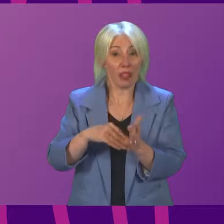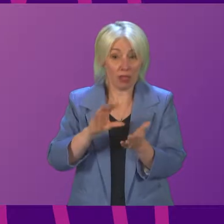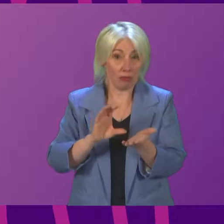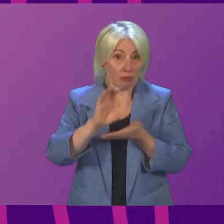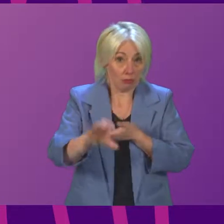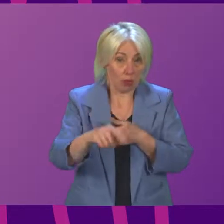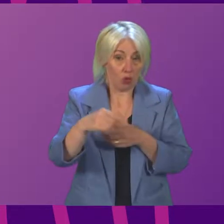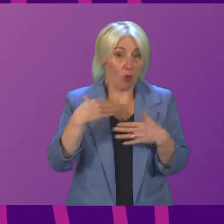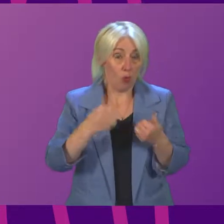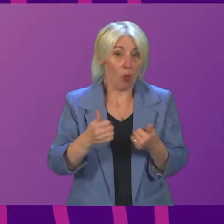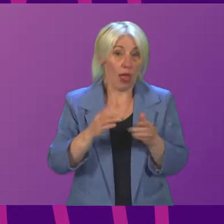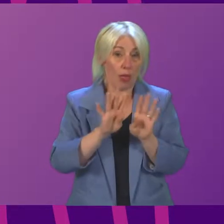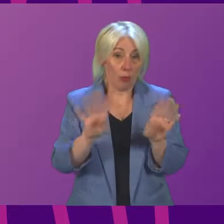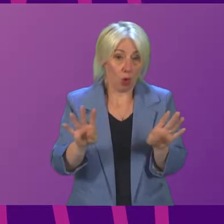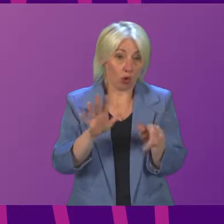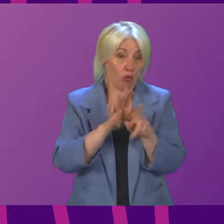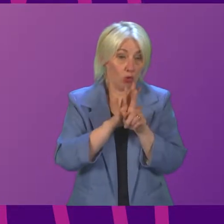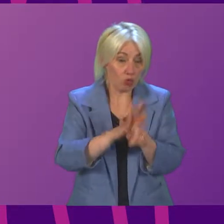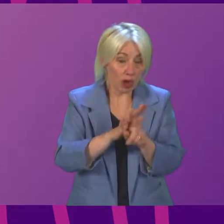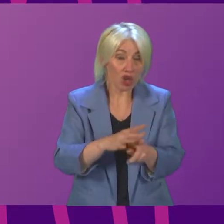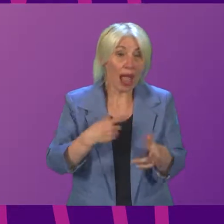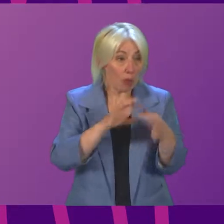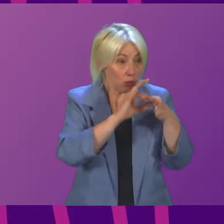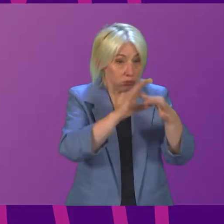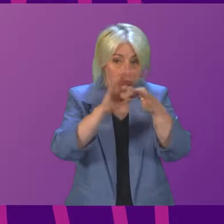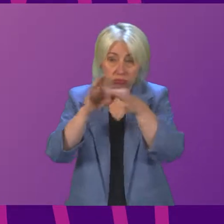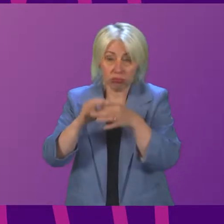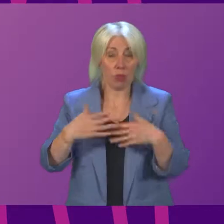I will continue to work hard with health boards to do everything that we can,